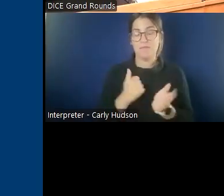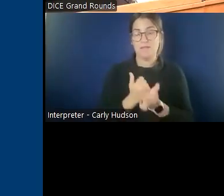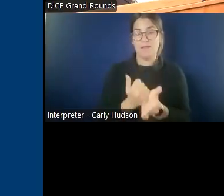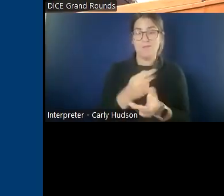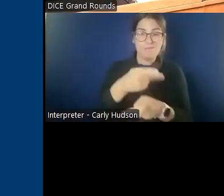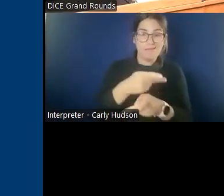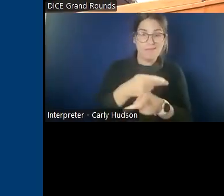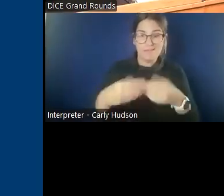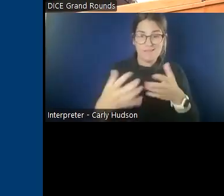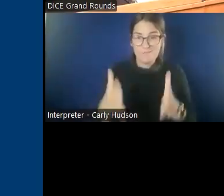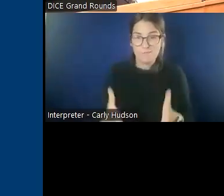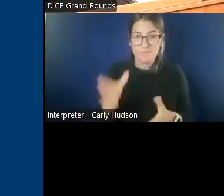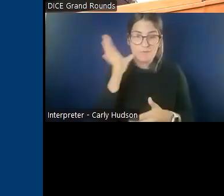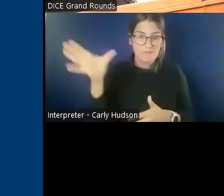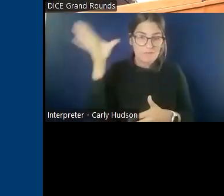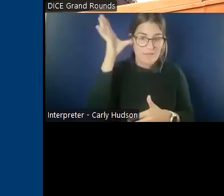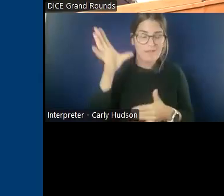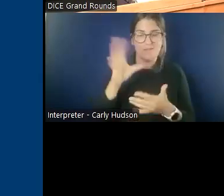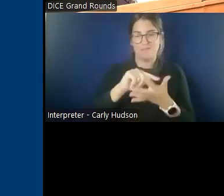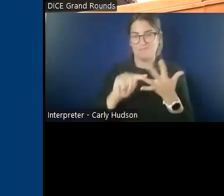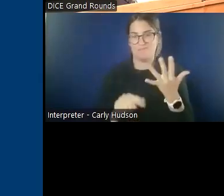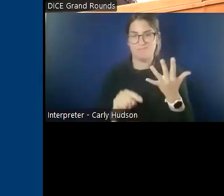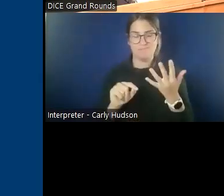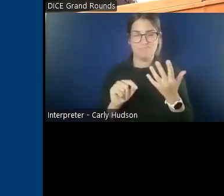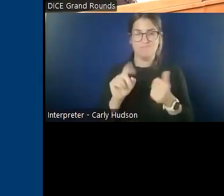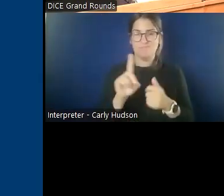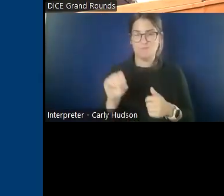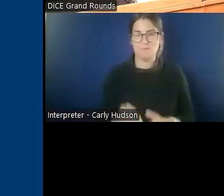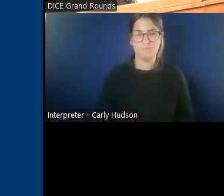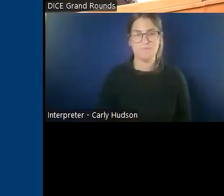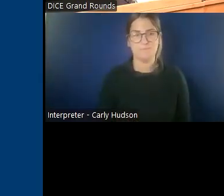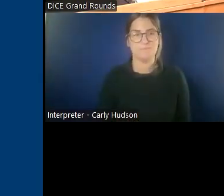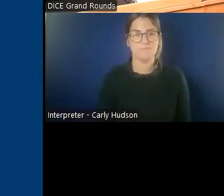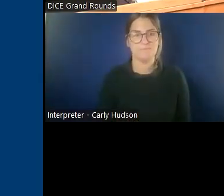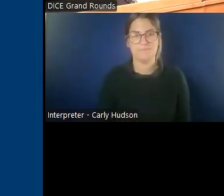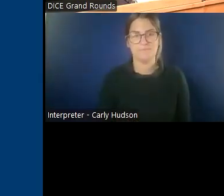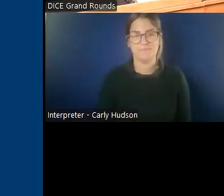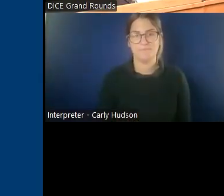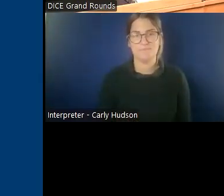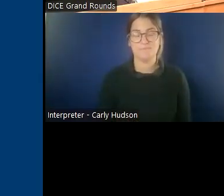parents of those who have children with these disorders and then Along Came me and my brother